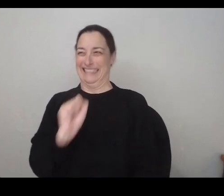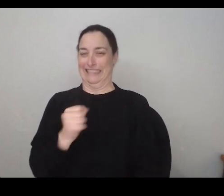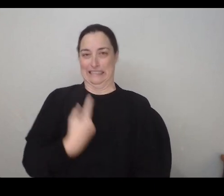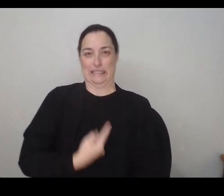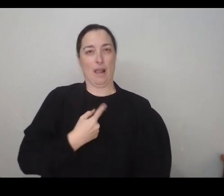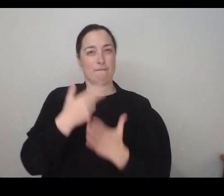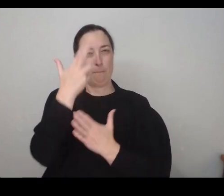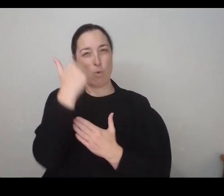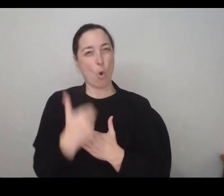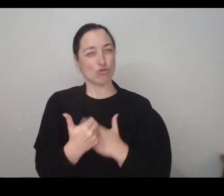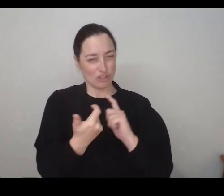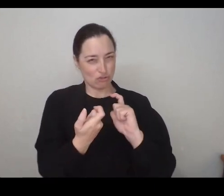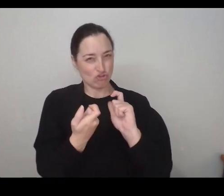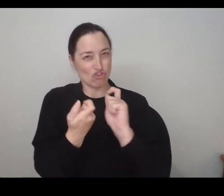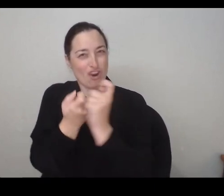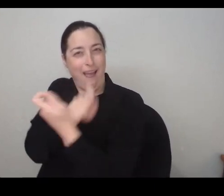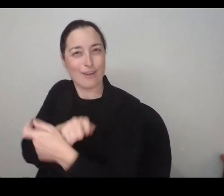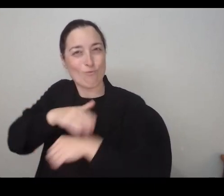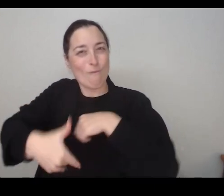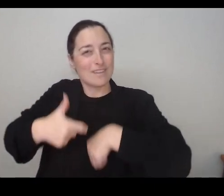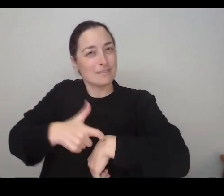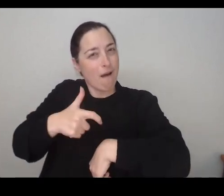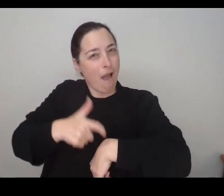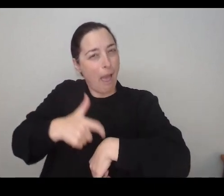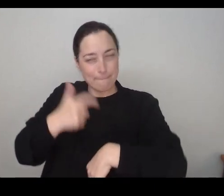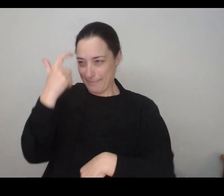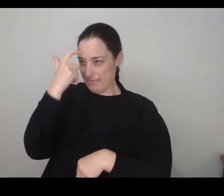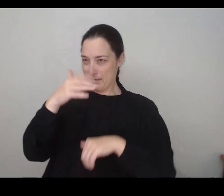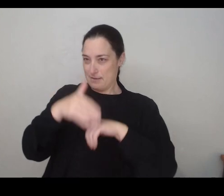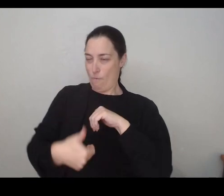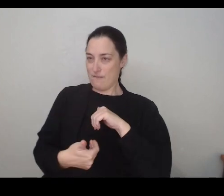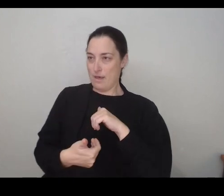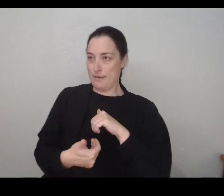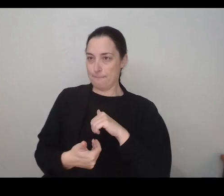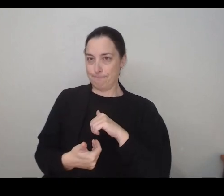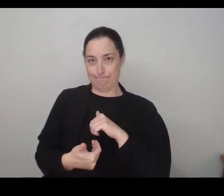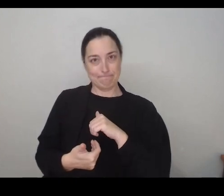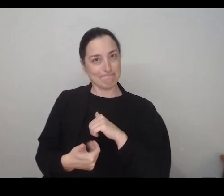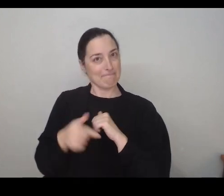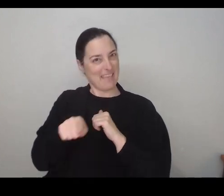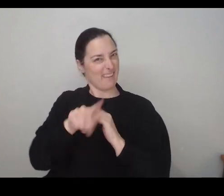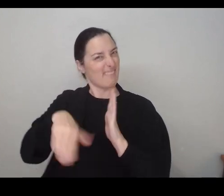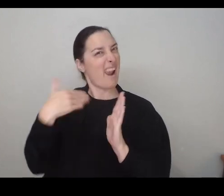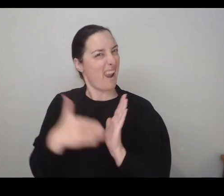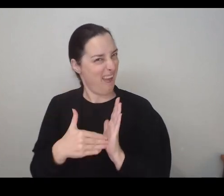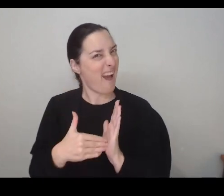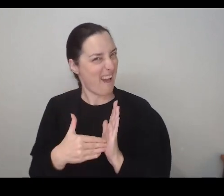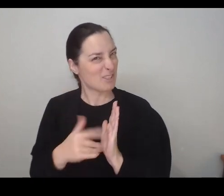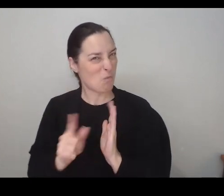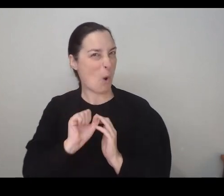and to consider the last one. And for me, which is interesting, you know,